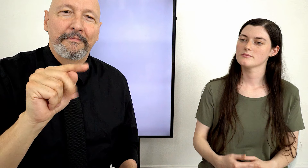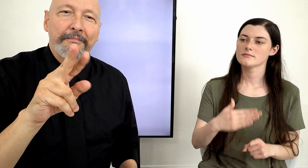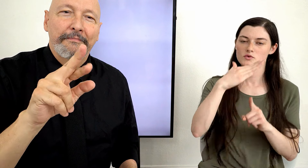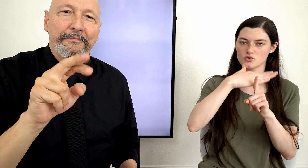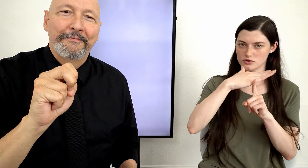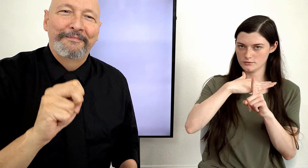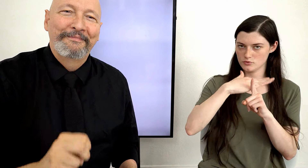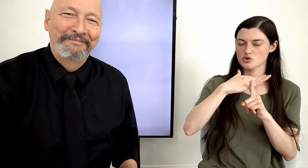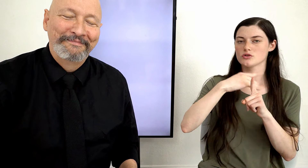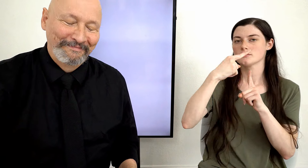temperature